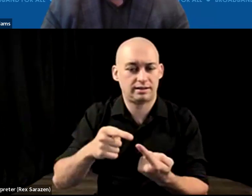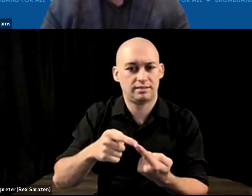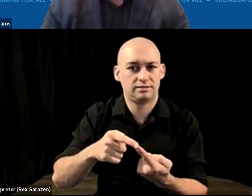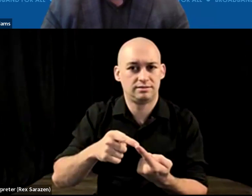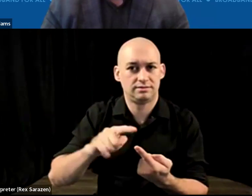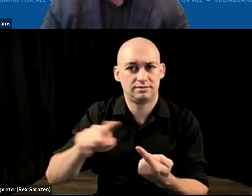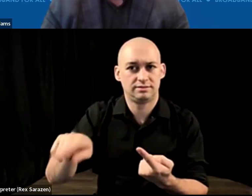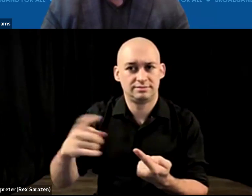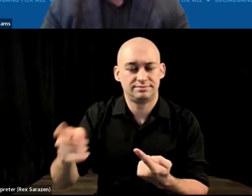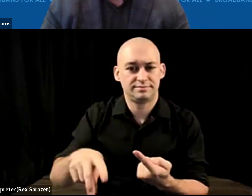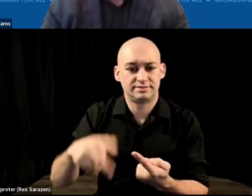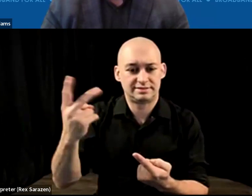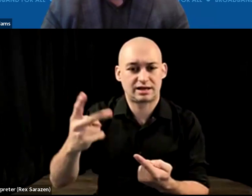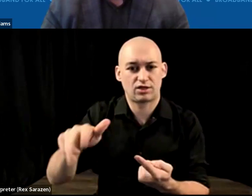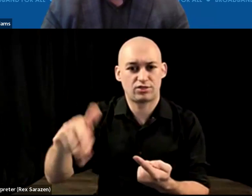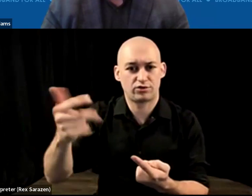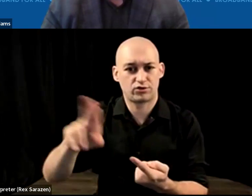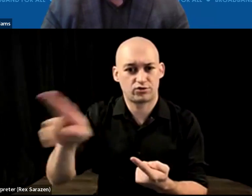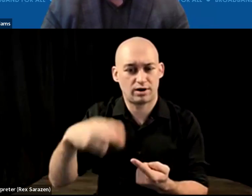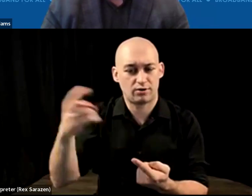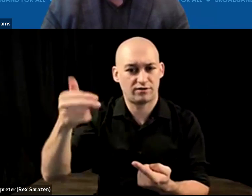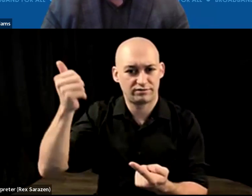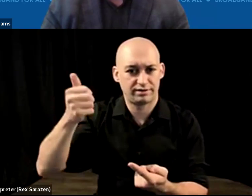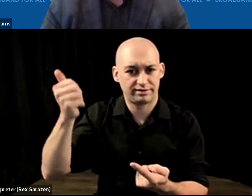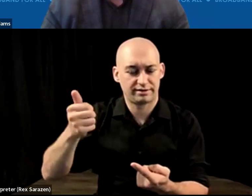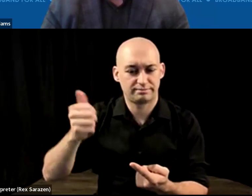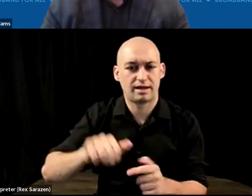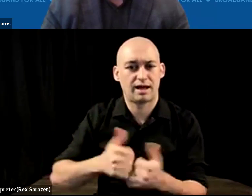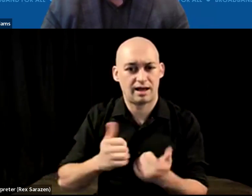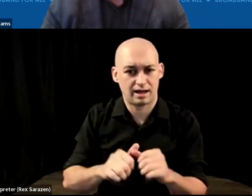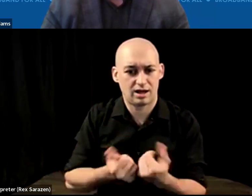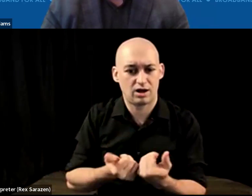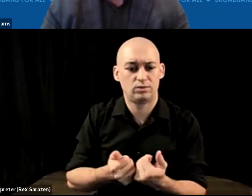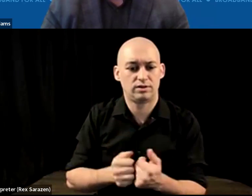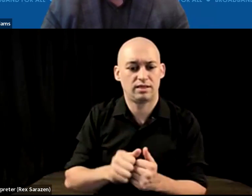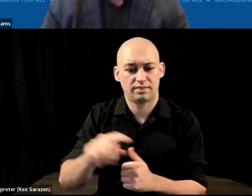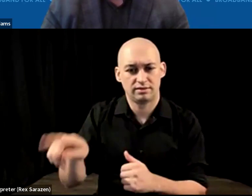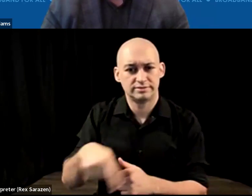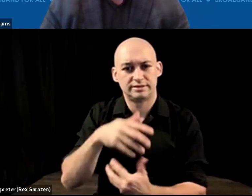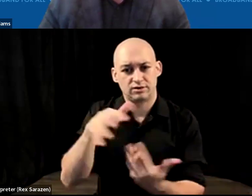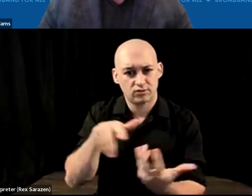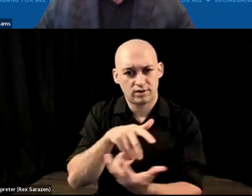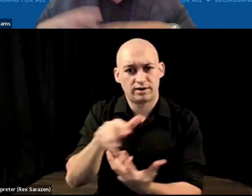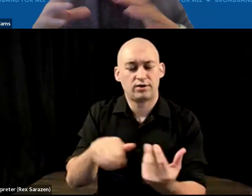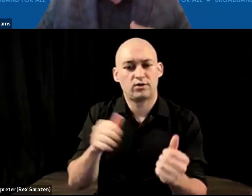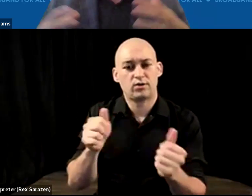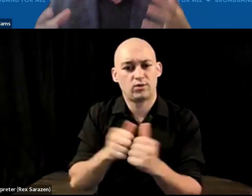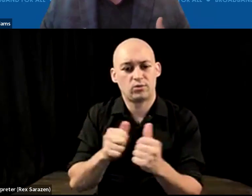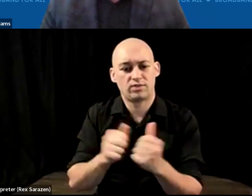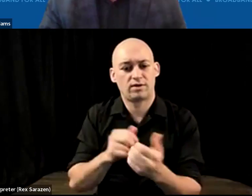and third round of funding. How those would interact with the program structure and design